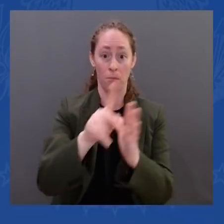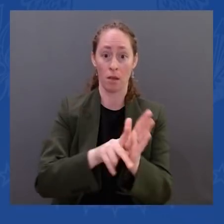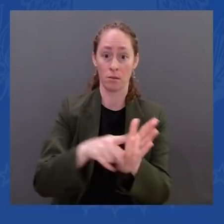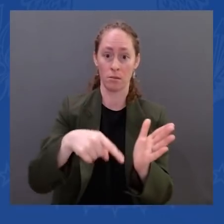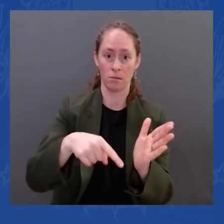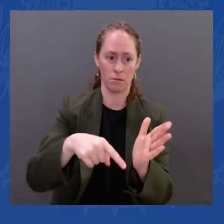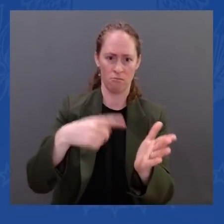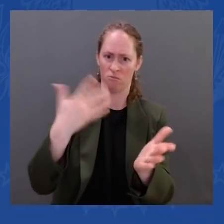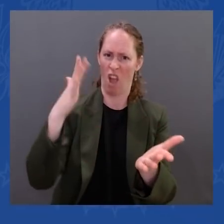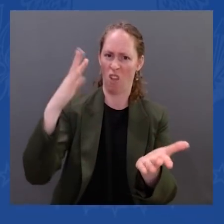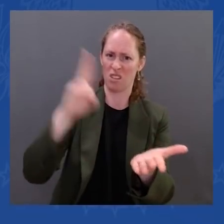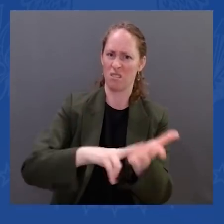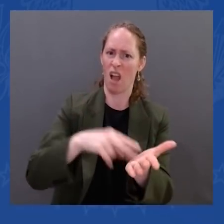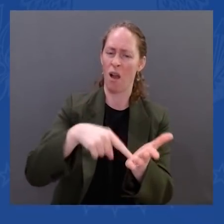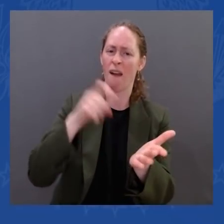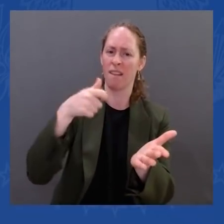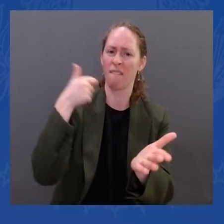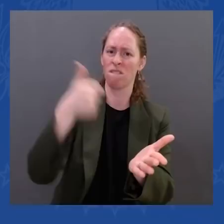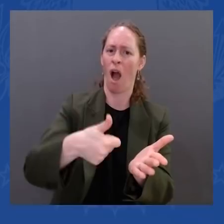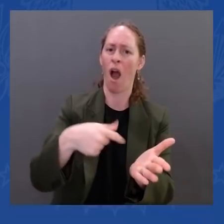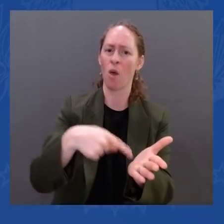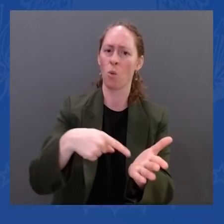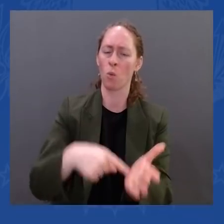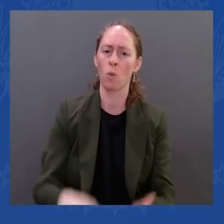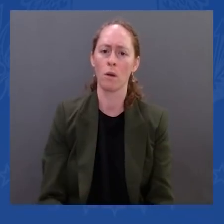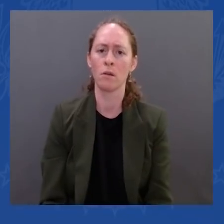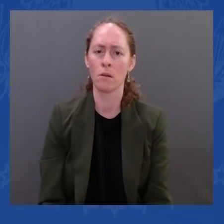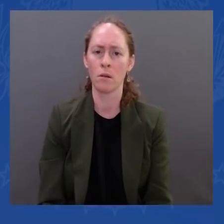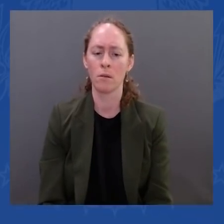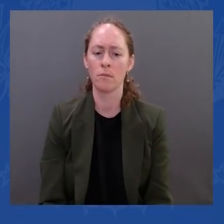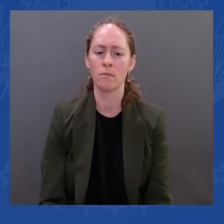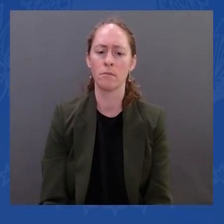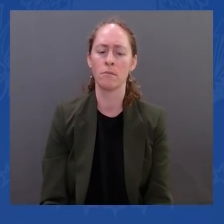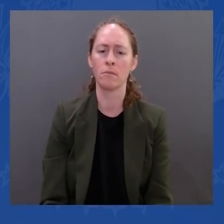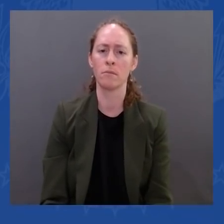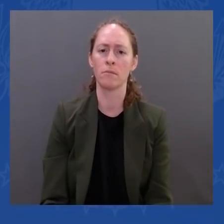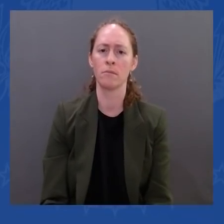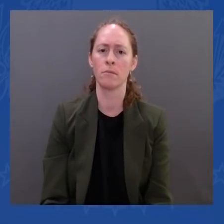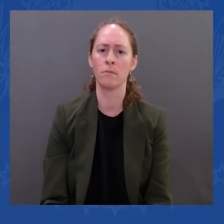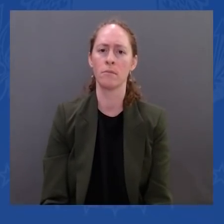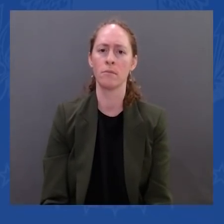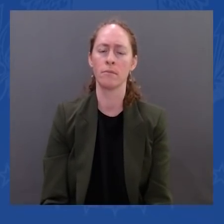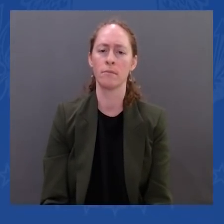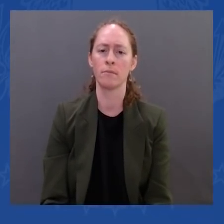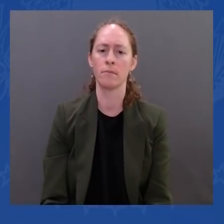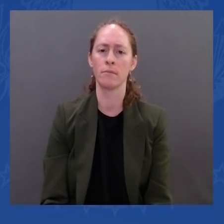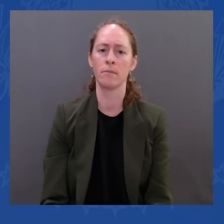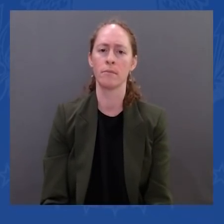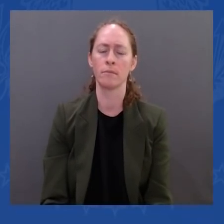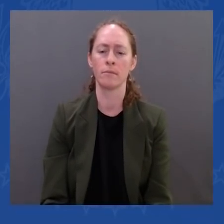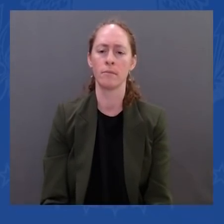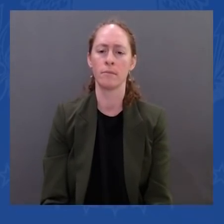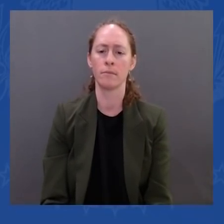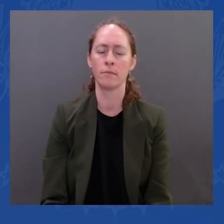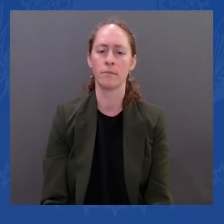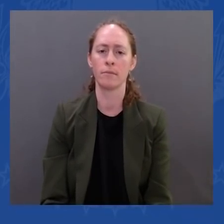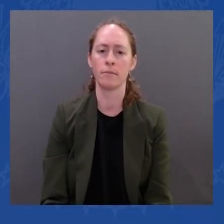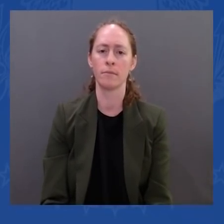But the idea that -- that it can be taken by force -- just taken by force -- is just not a -- is just not appropriate.